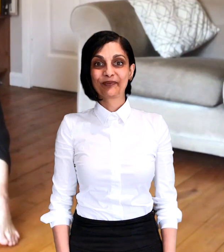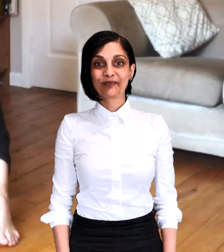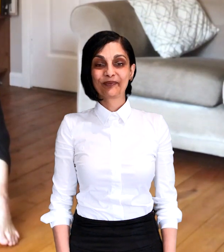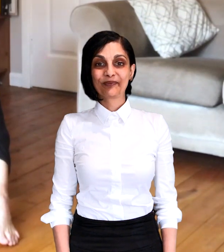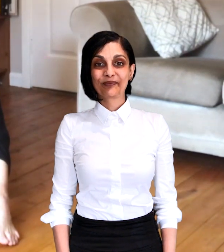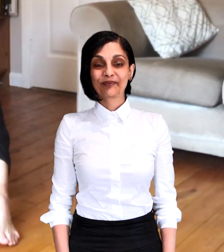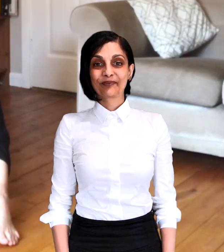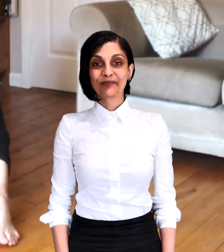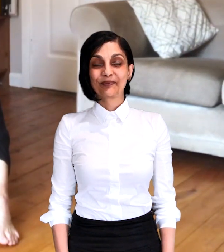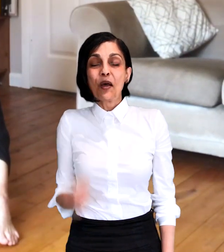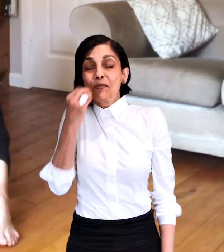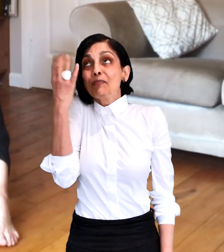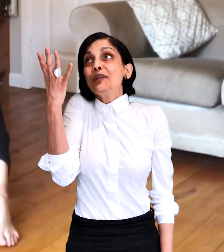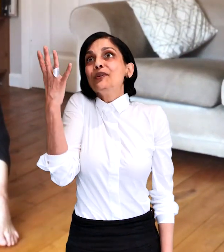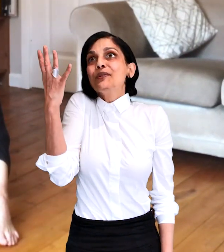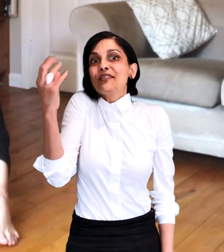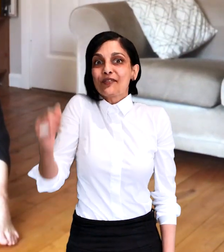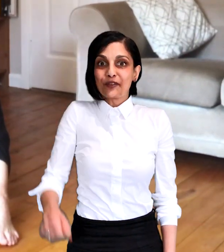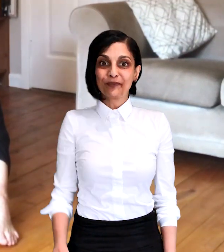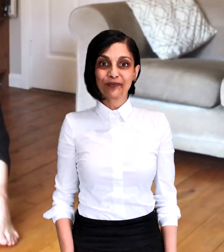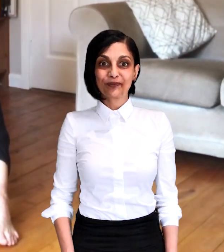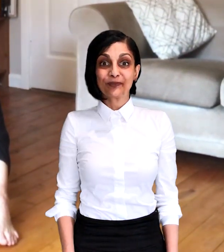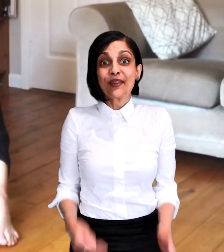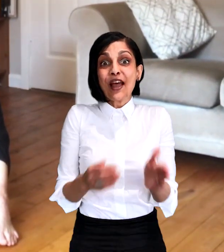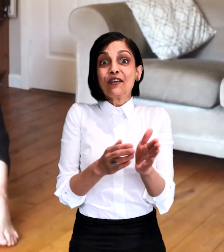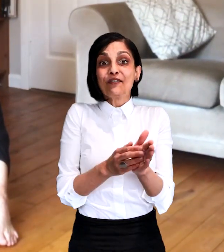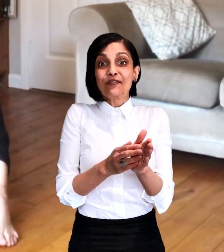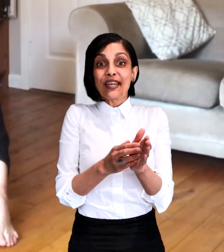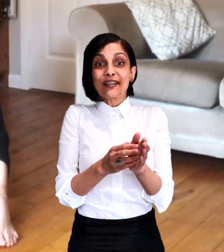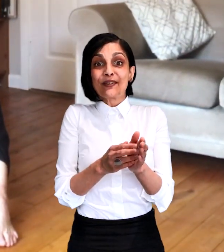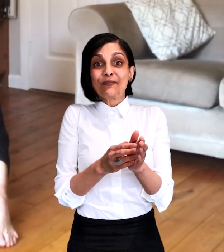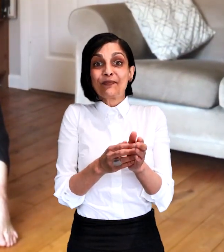Beautiful, it should feel like your giving yourself a massage.